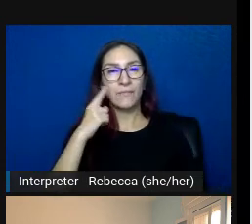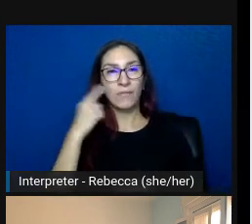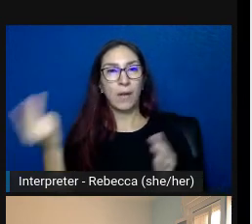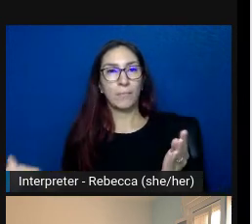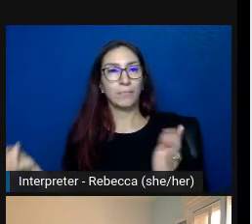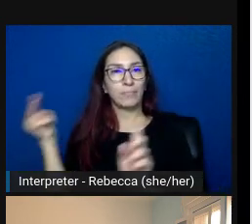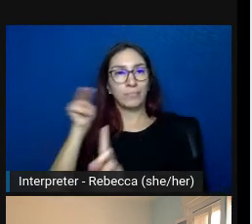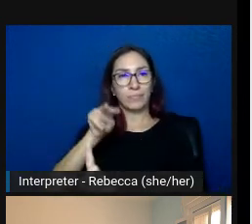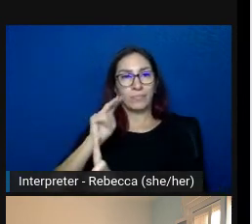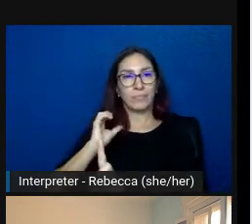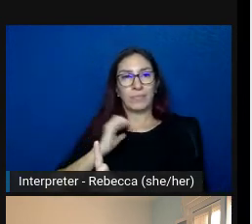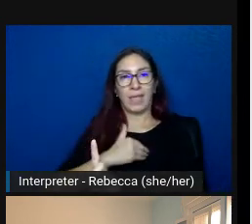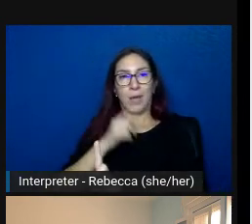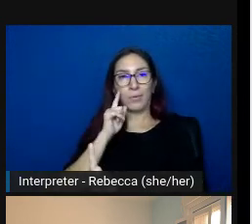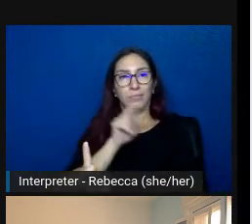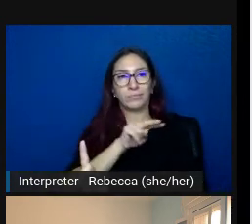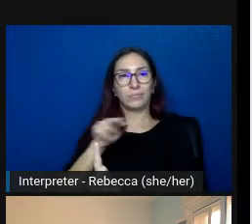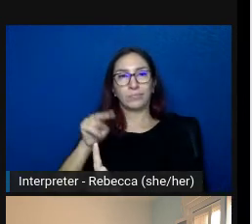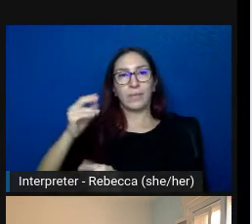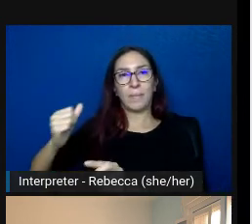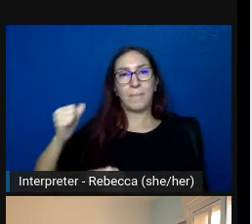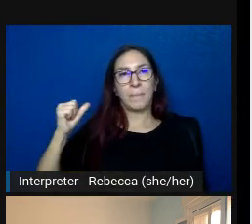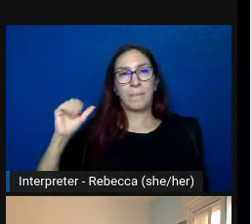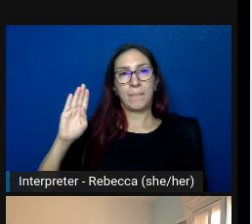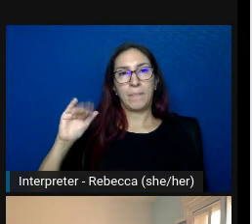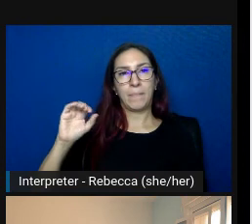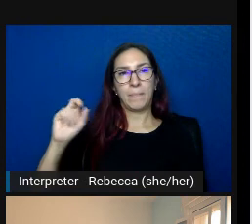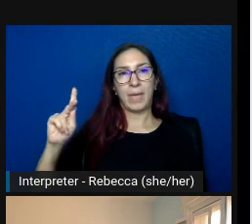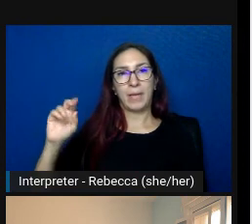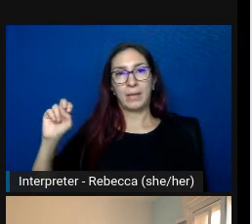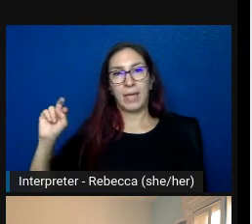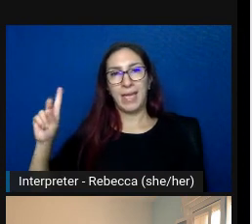because in Joomla we have two different applications.